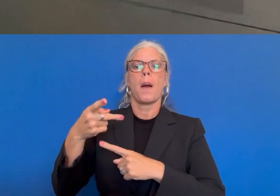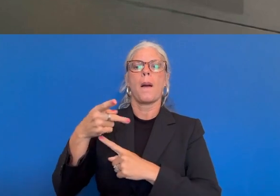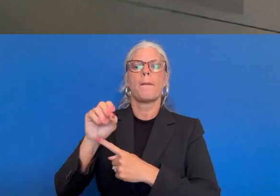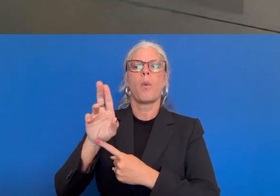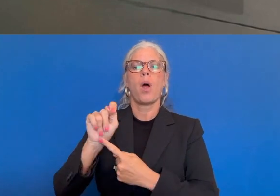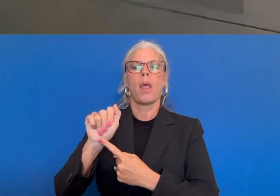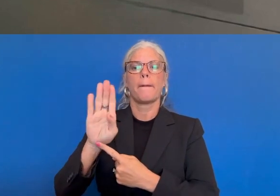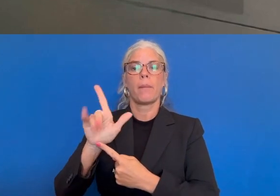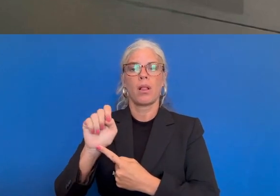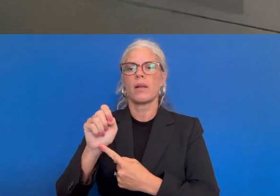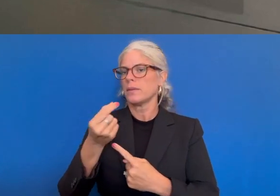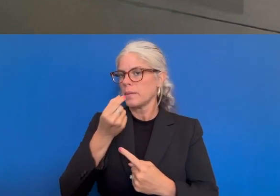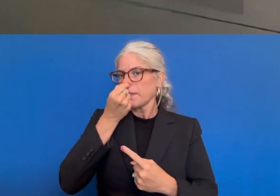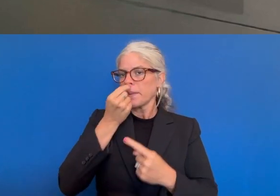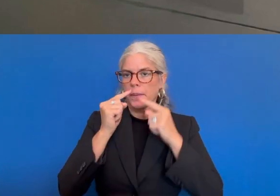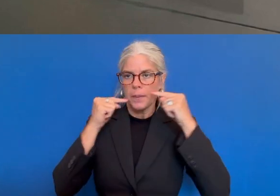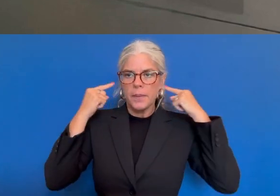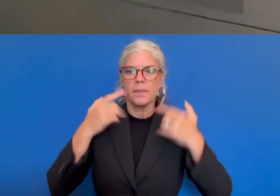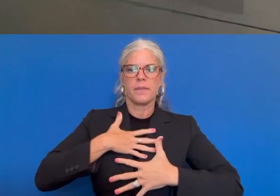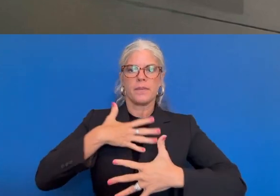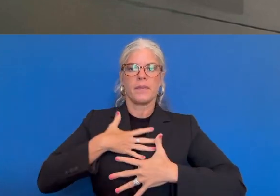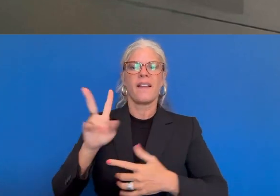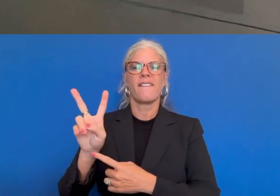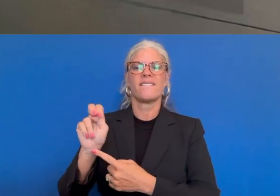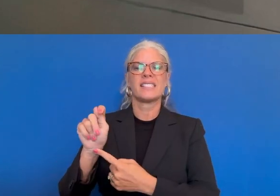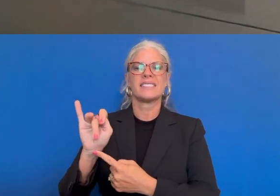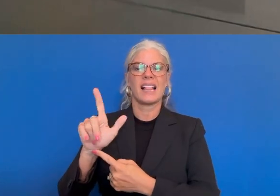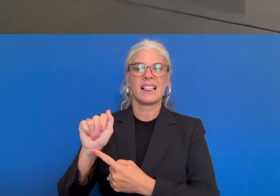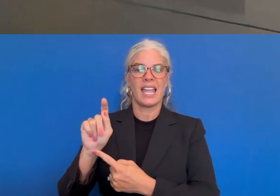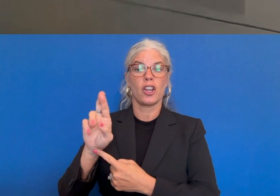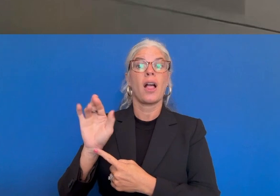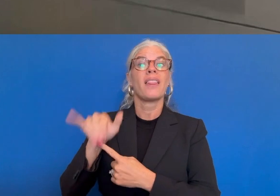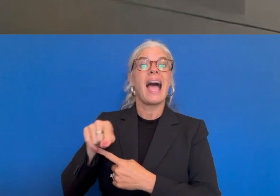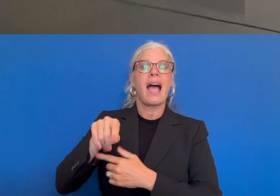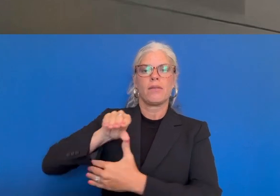and attached that to his wheelchair, and he was able to find his way